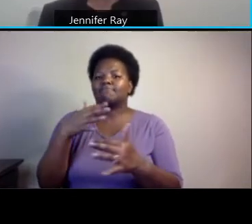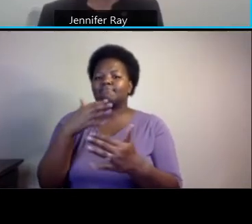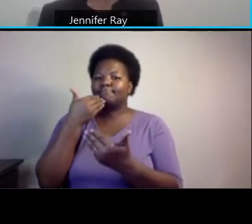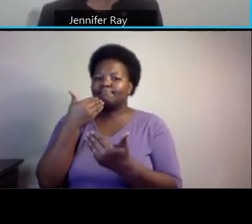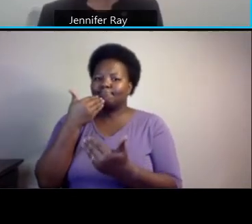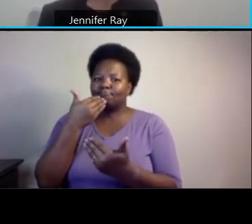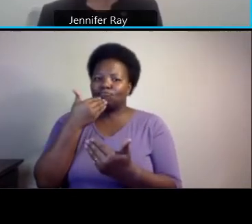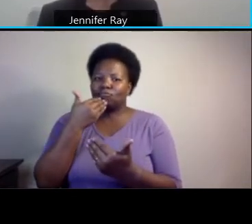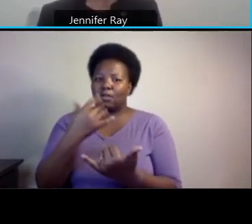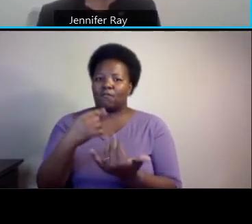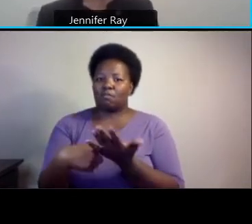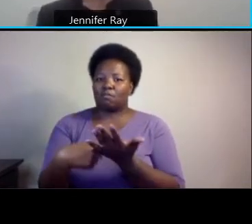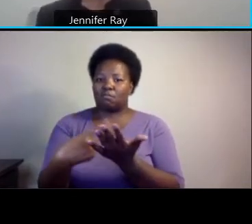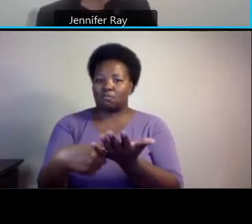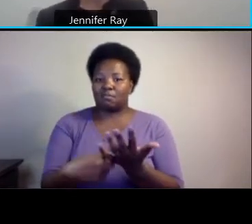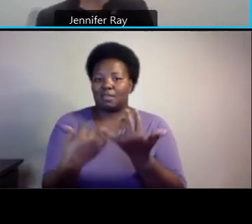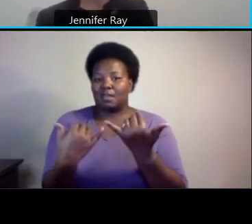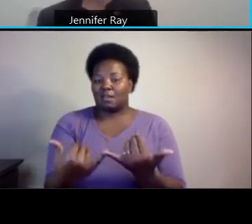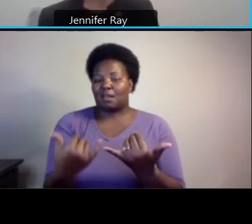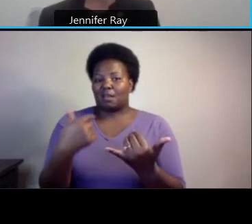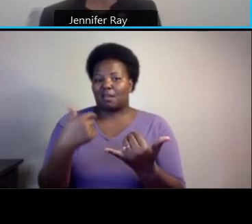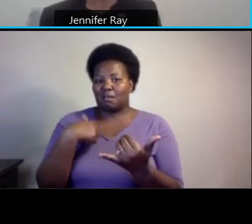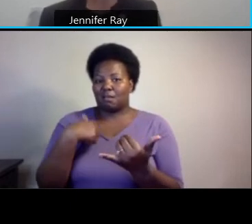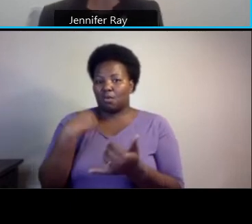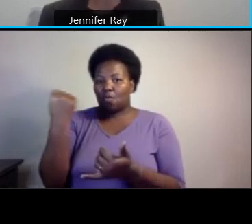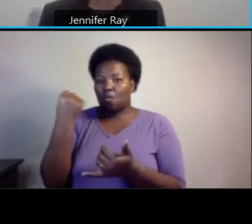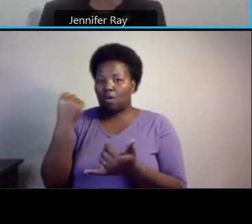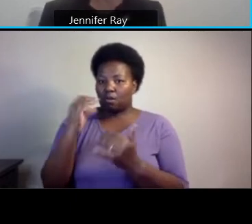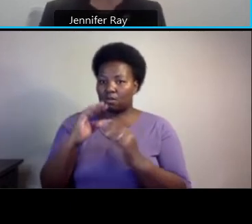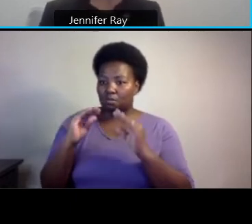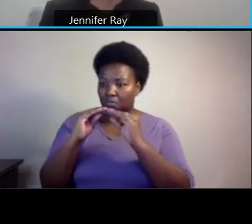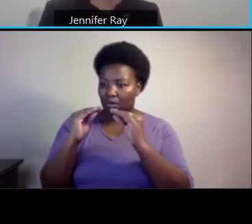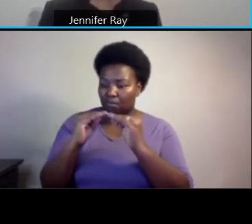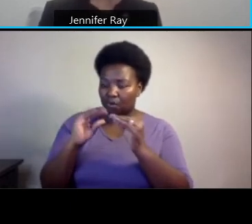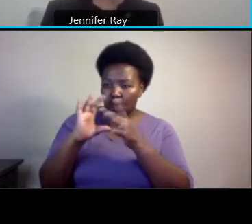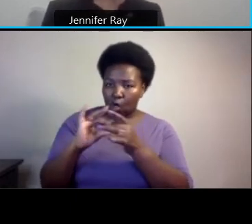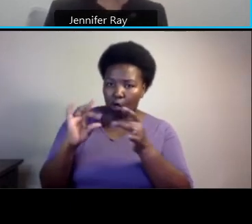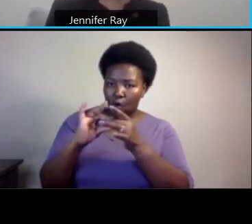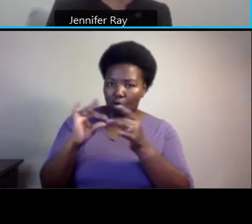already and then i'll just pause if there's uh additional comment from the project team